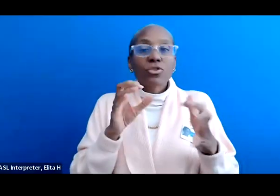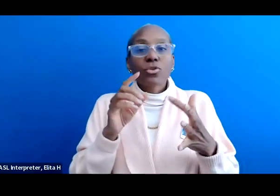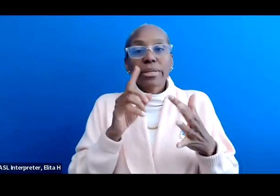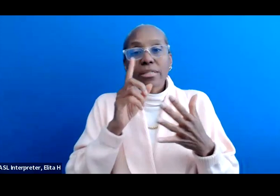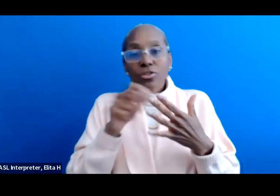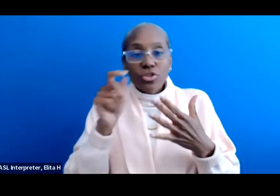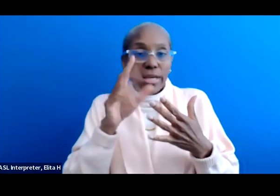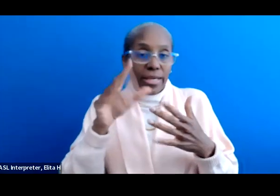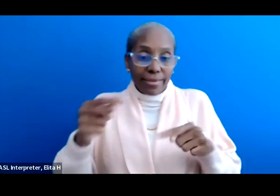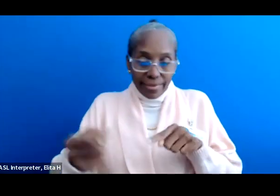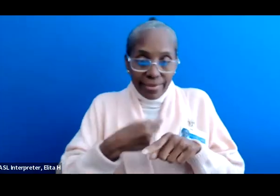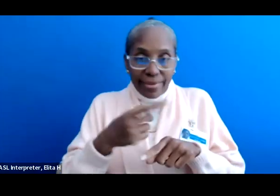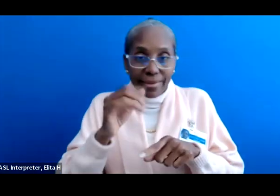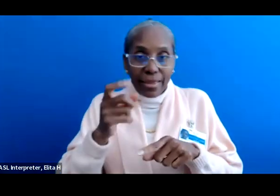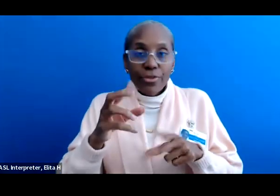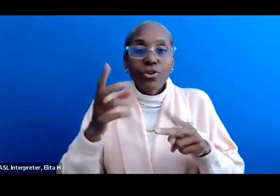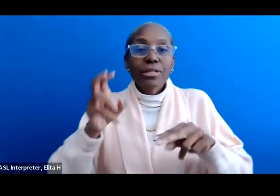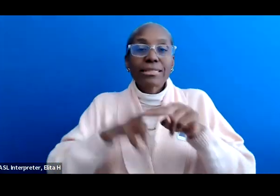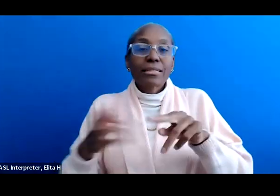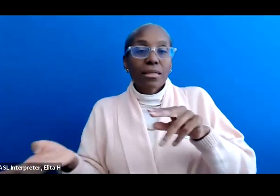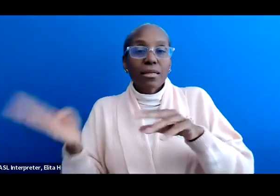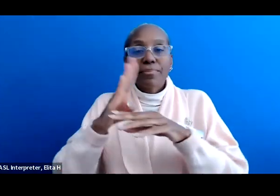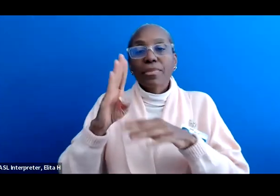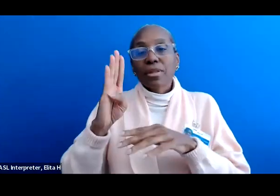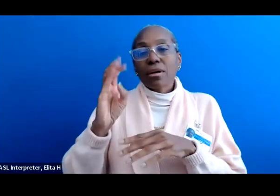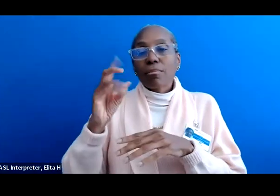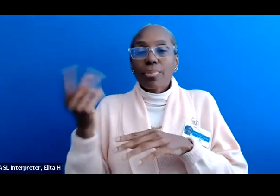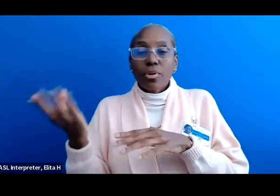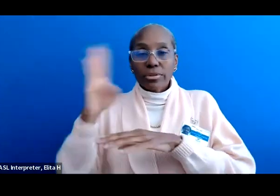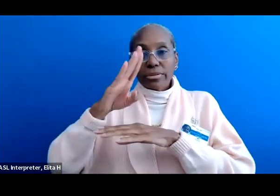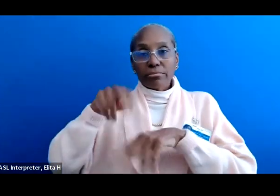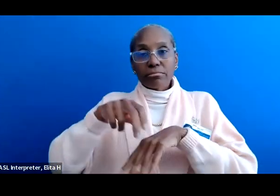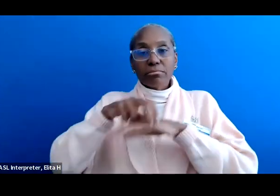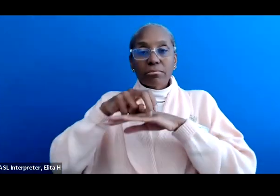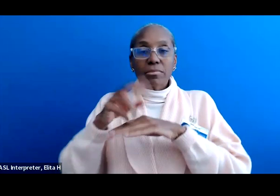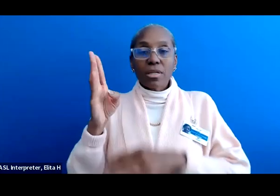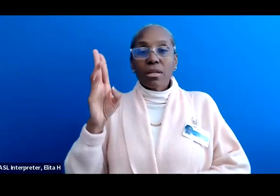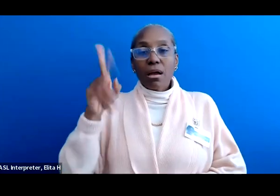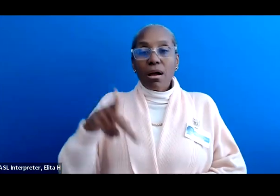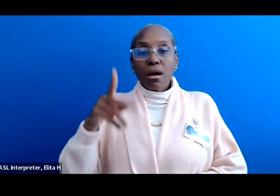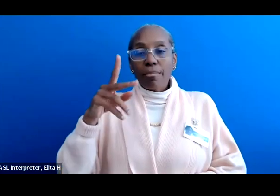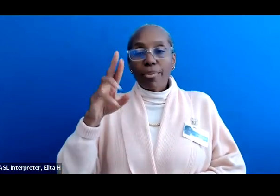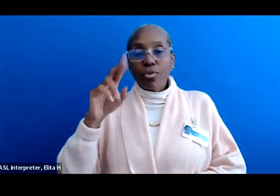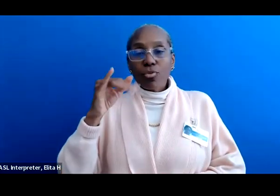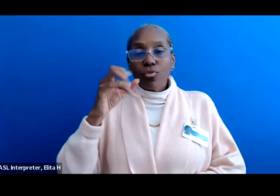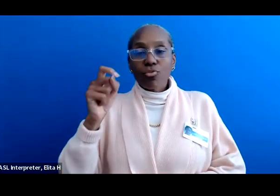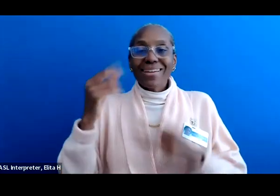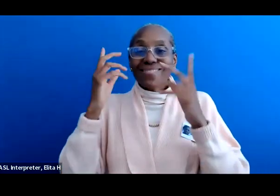your catheter, sitting bolt upright. When you sit bolt upright really fast, your blood pressure is going to